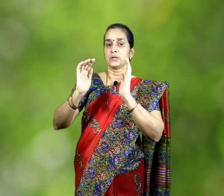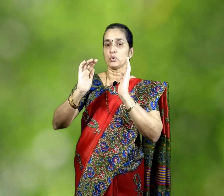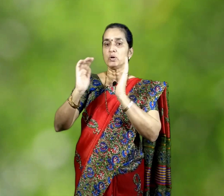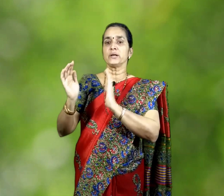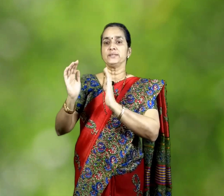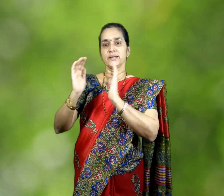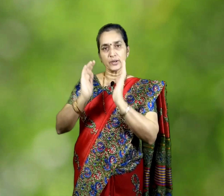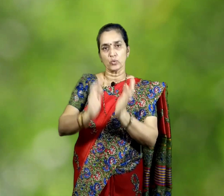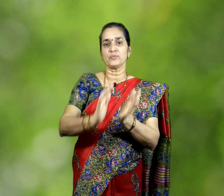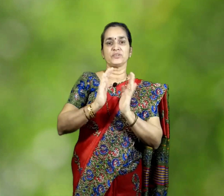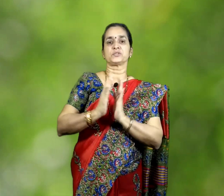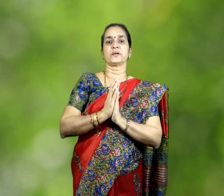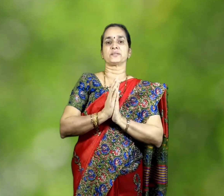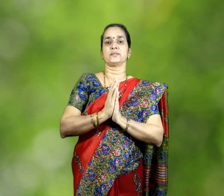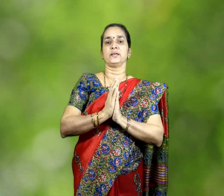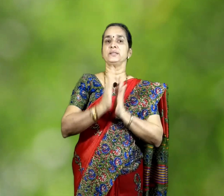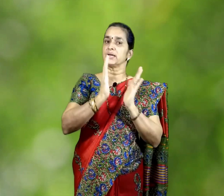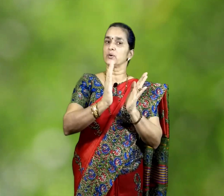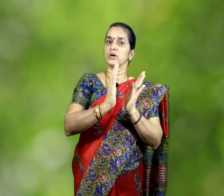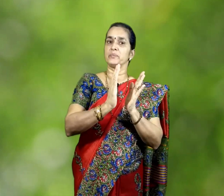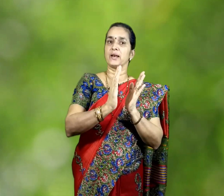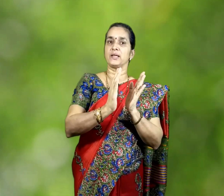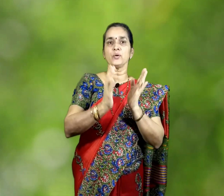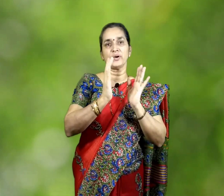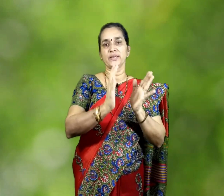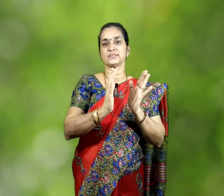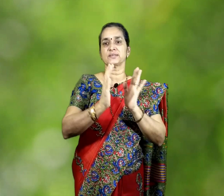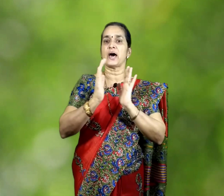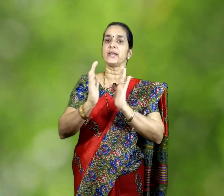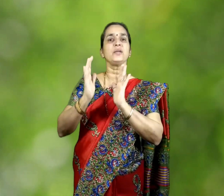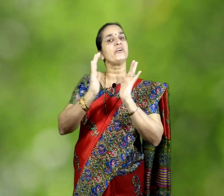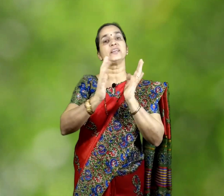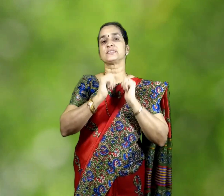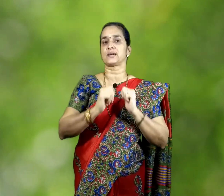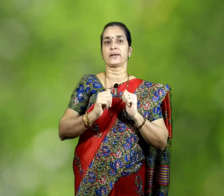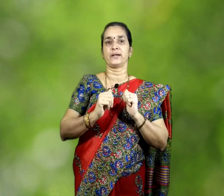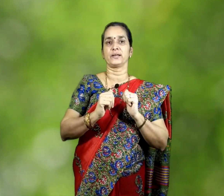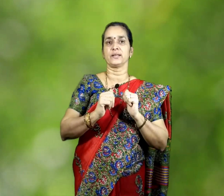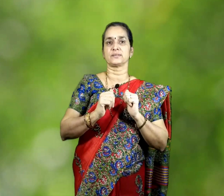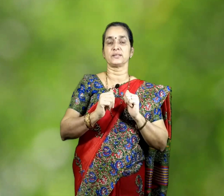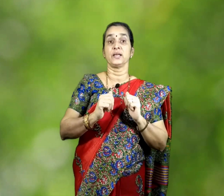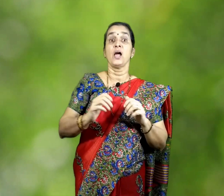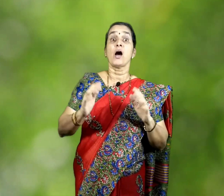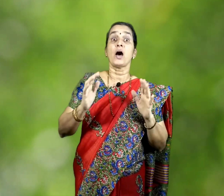Ticks are affected with the disease first which is caused by RNA virus